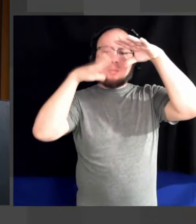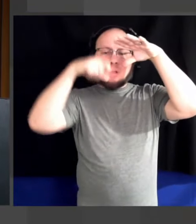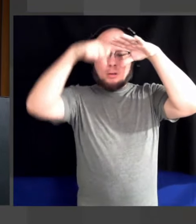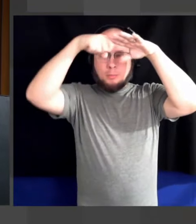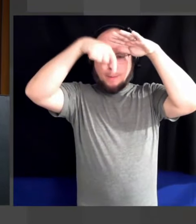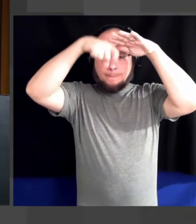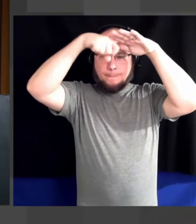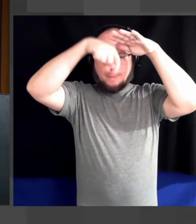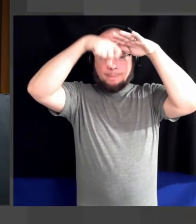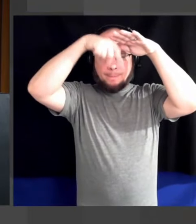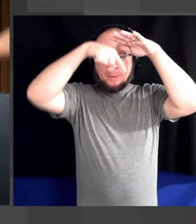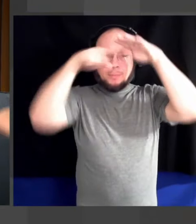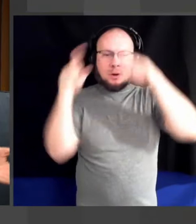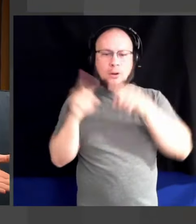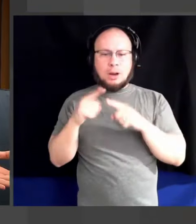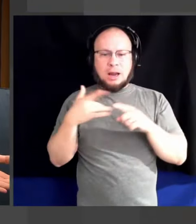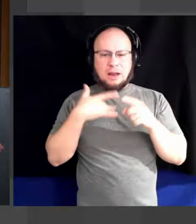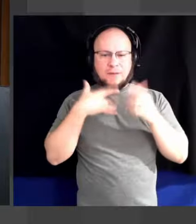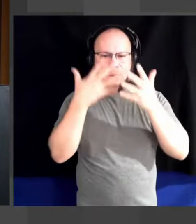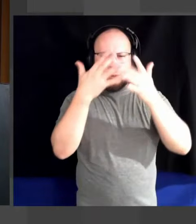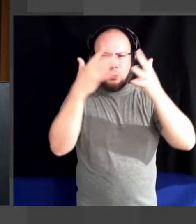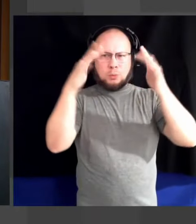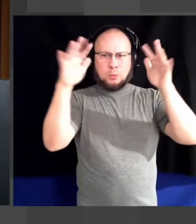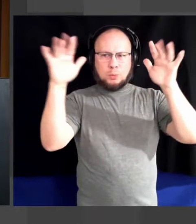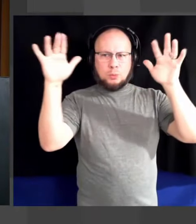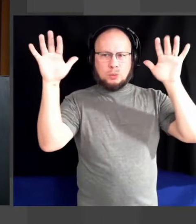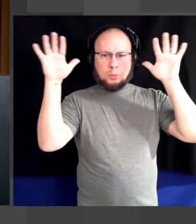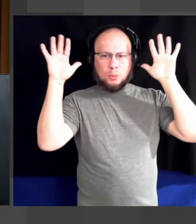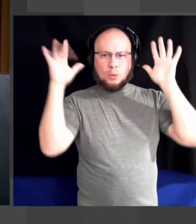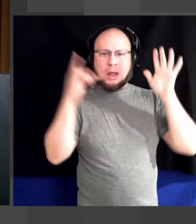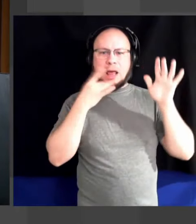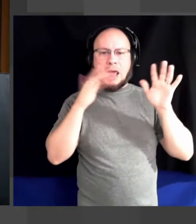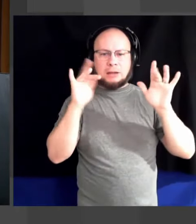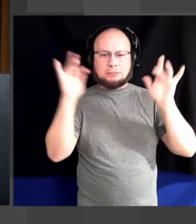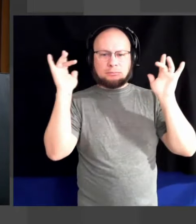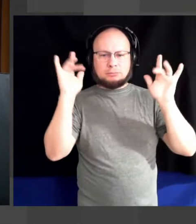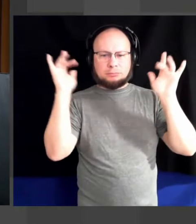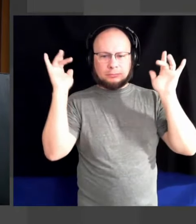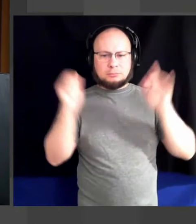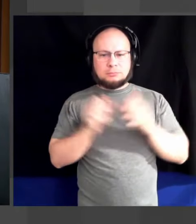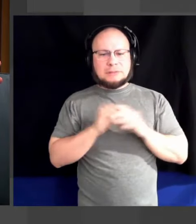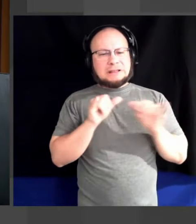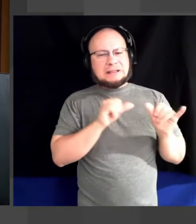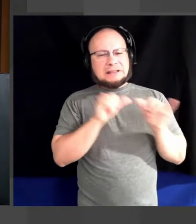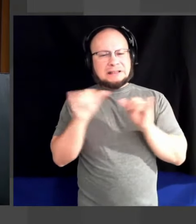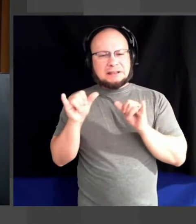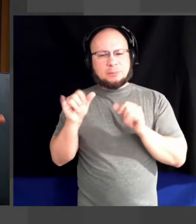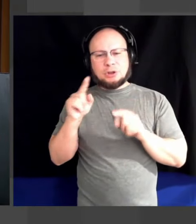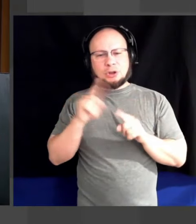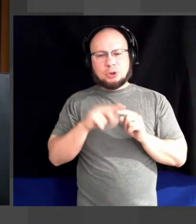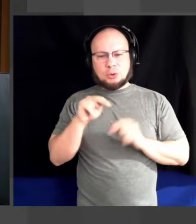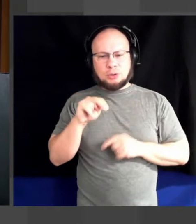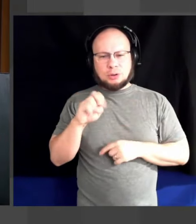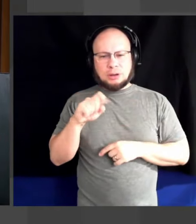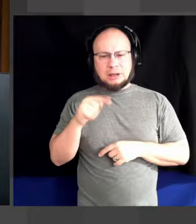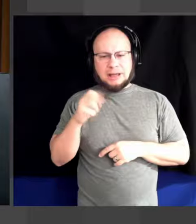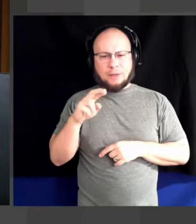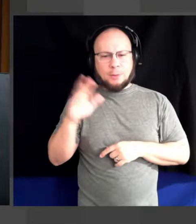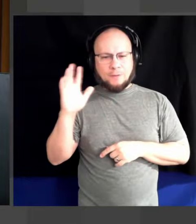IN THE ROOF OF THE CAVE. IT WILL ALSO FEEL LIKE A BIG VOLUME AROUND IT WITH PARTICLES.